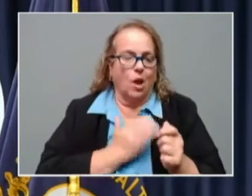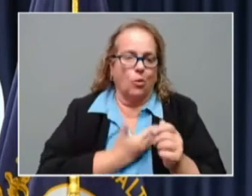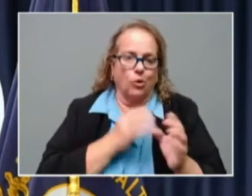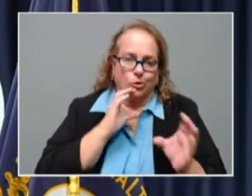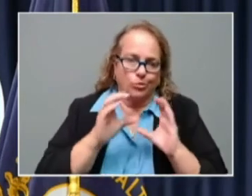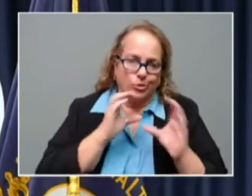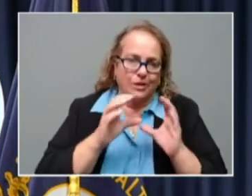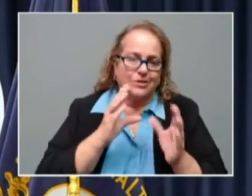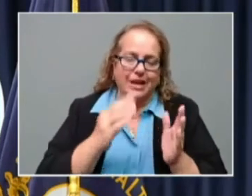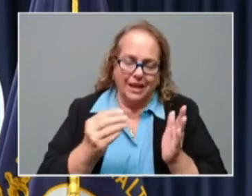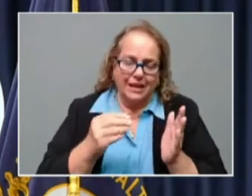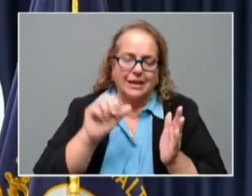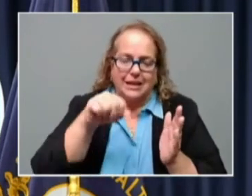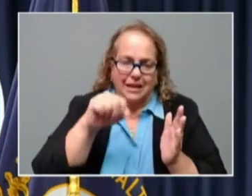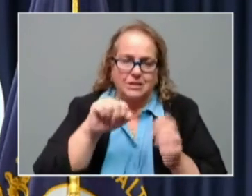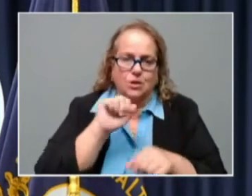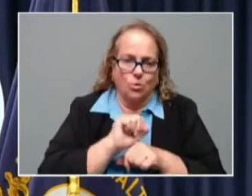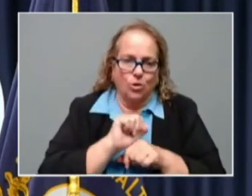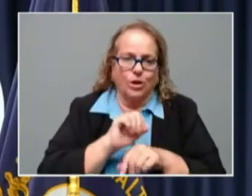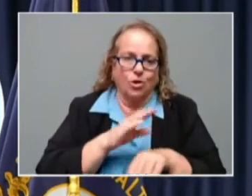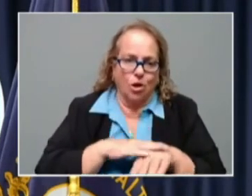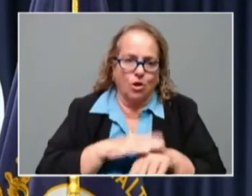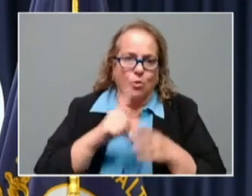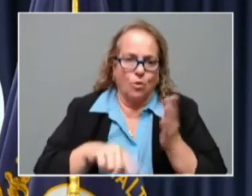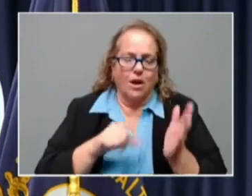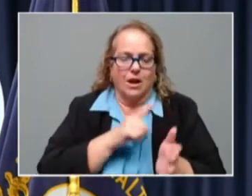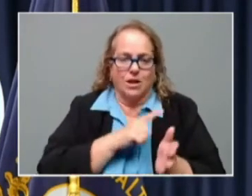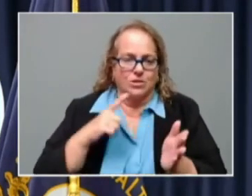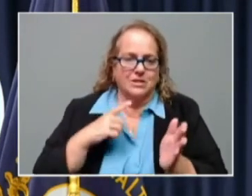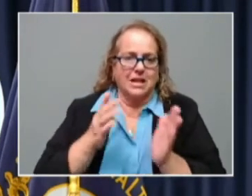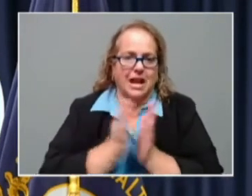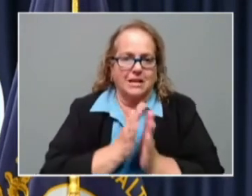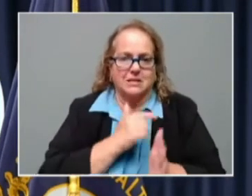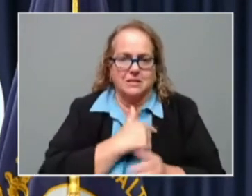working on what the legislature asked us to do as well. But you are right